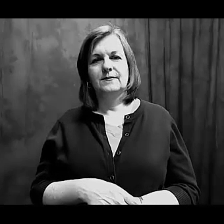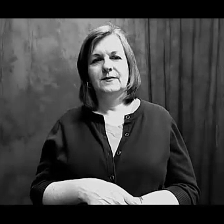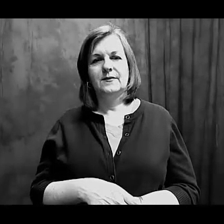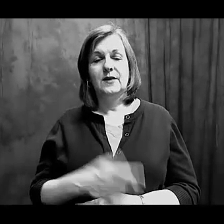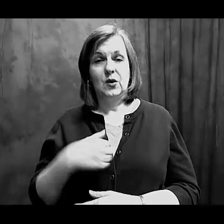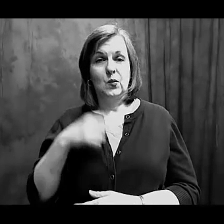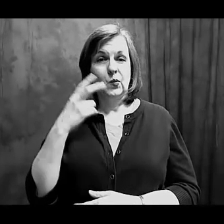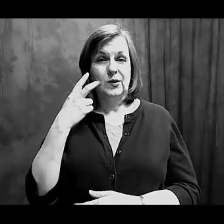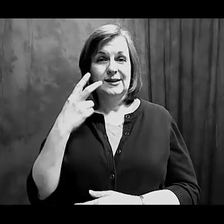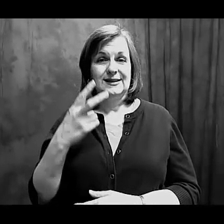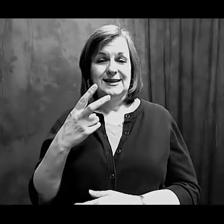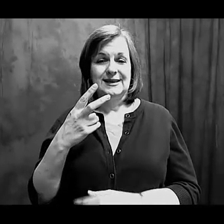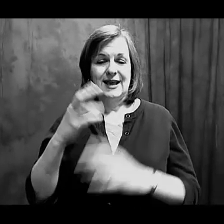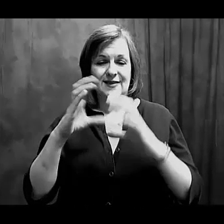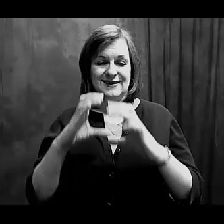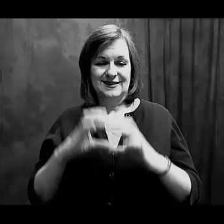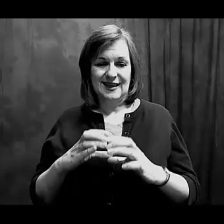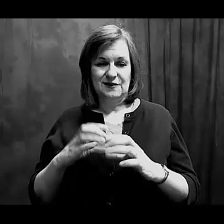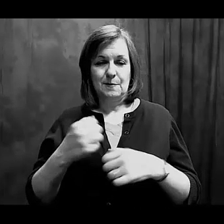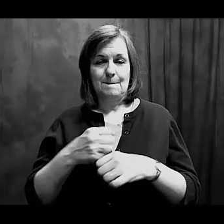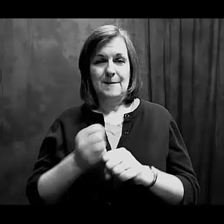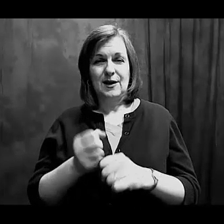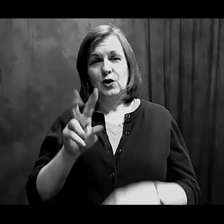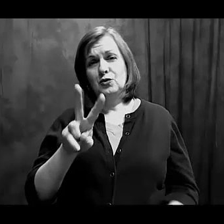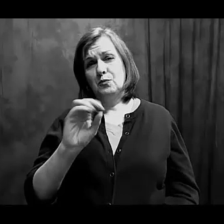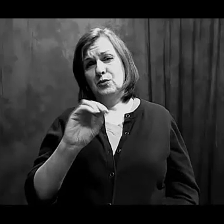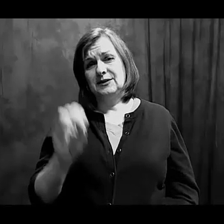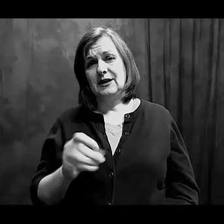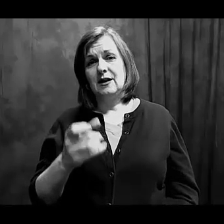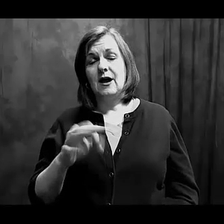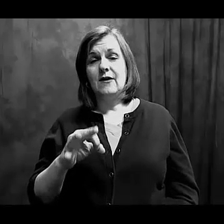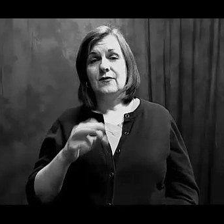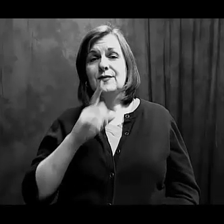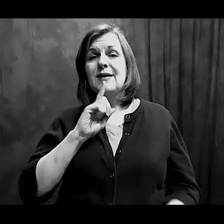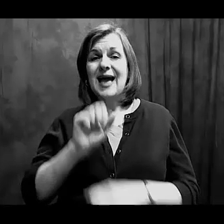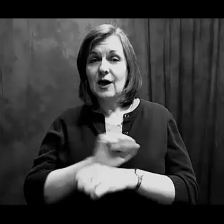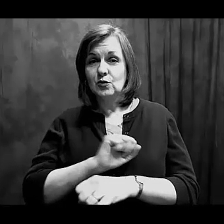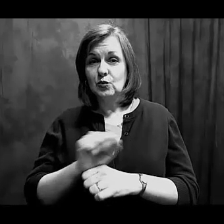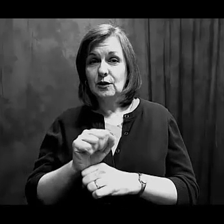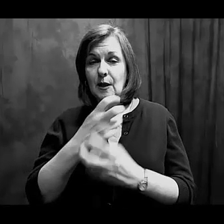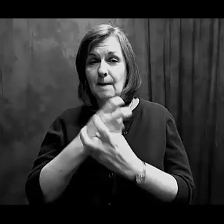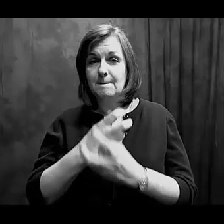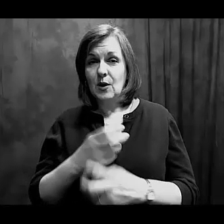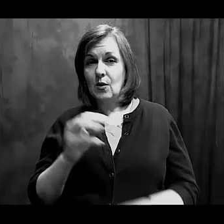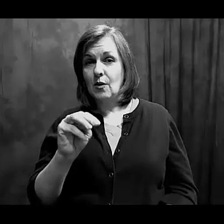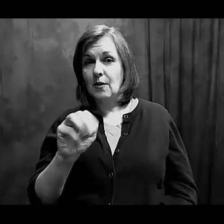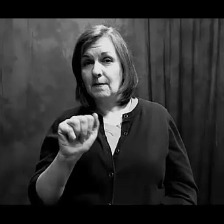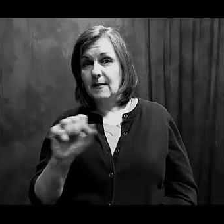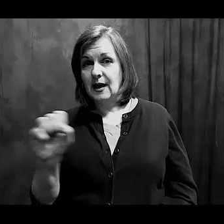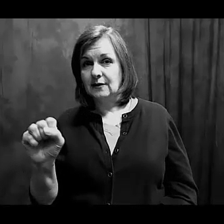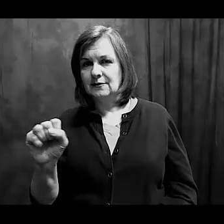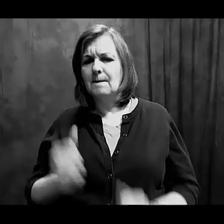this actually makes up very very little of your bone structure itself of we look at cells only